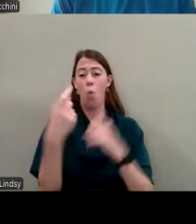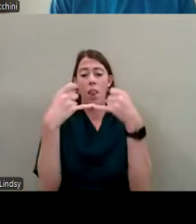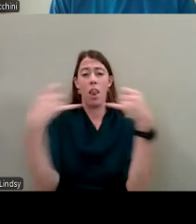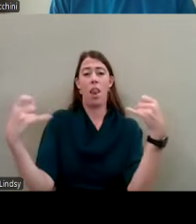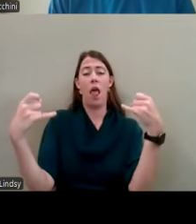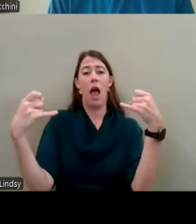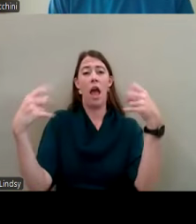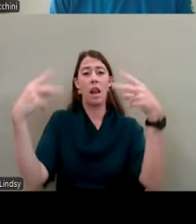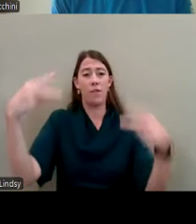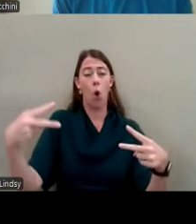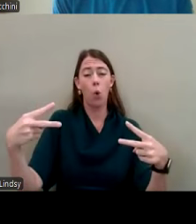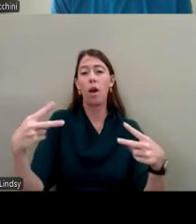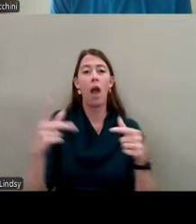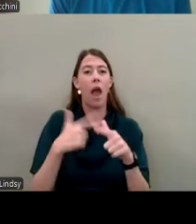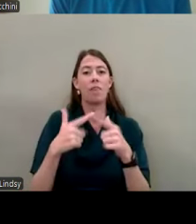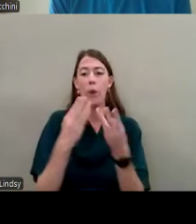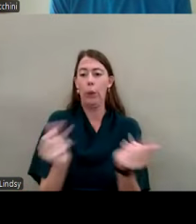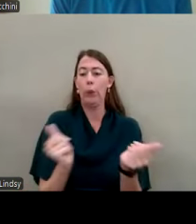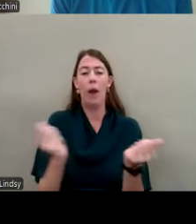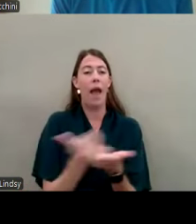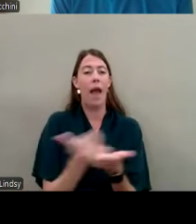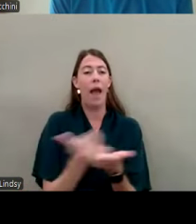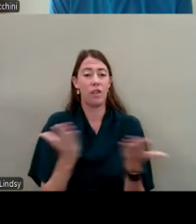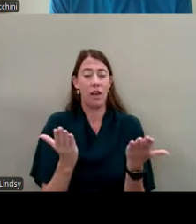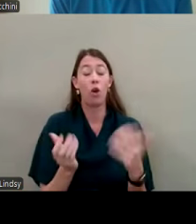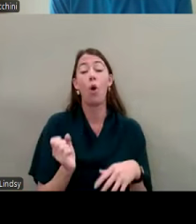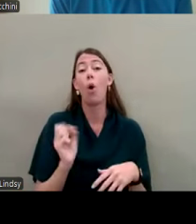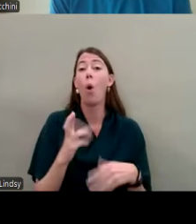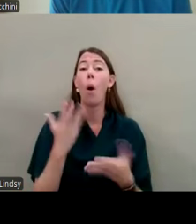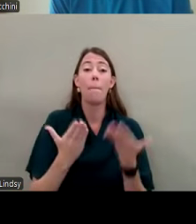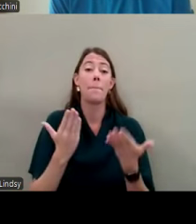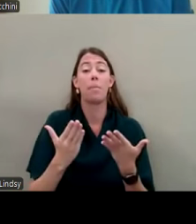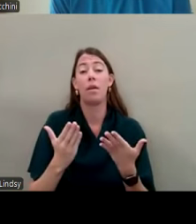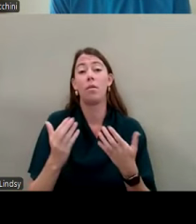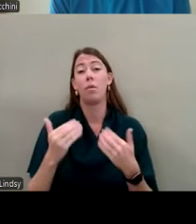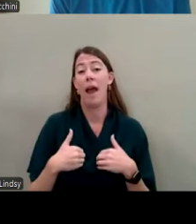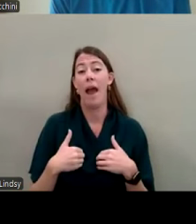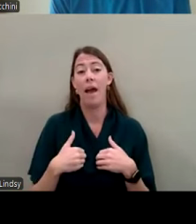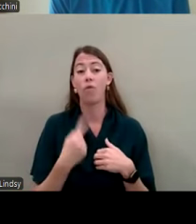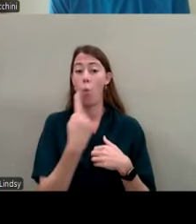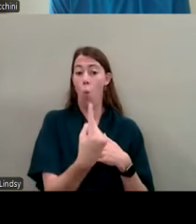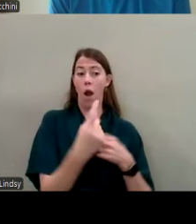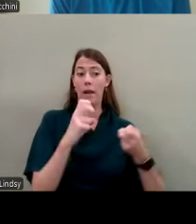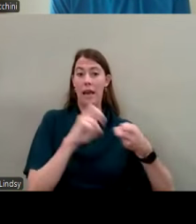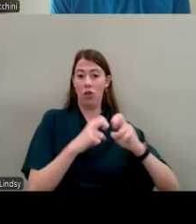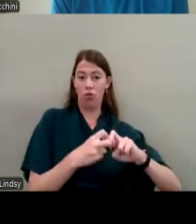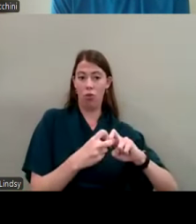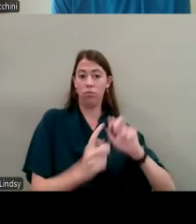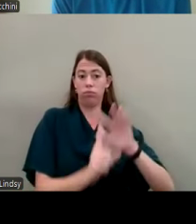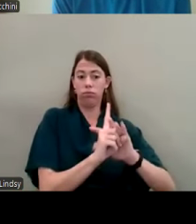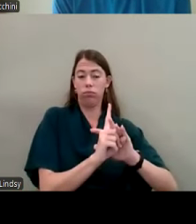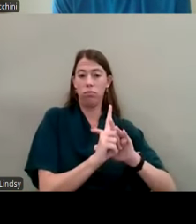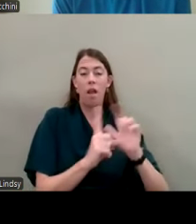fix all. Or there might be other instances where one single issue might require a complete refactor